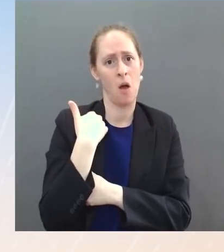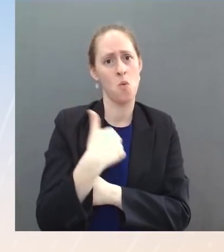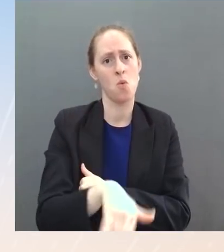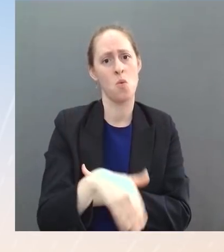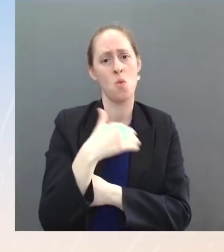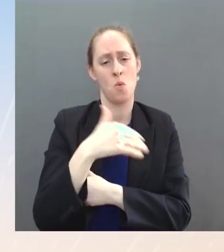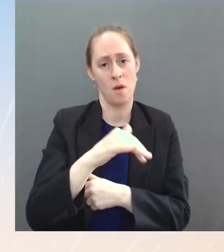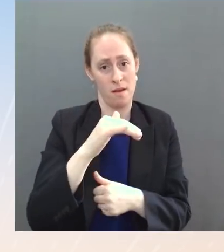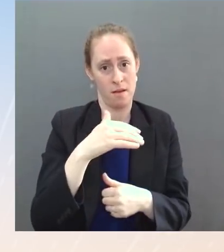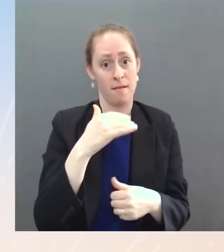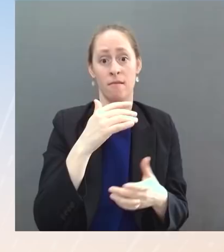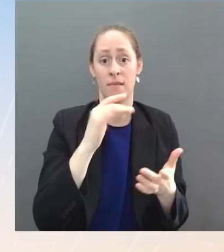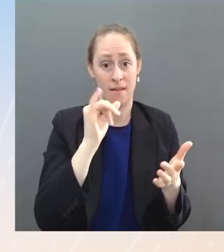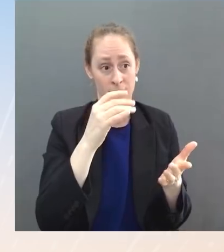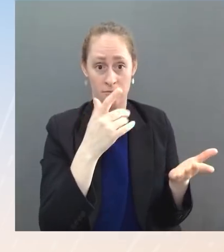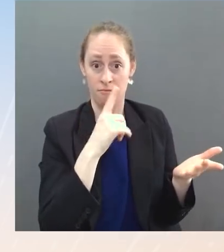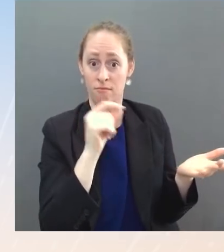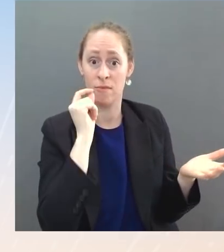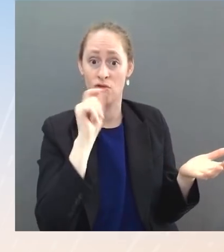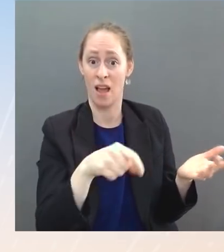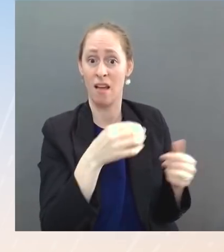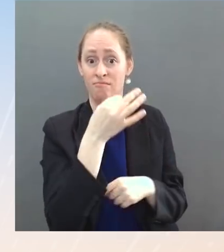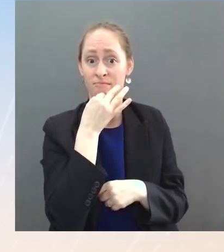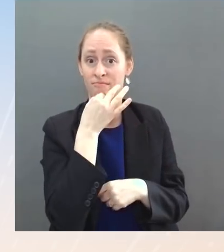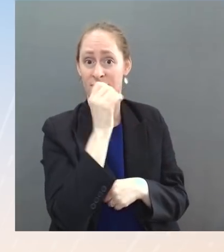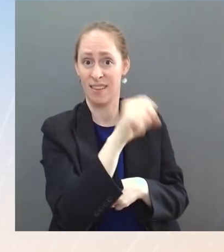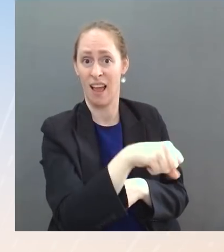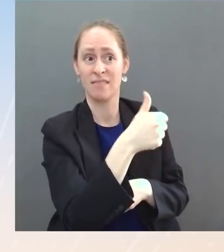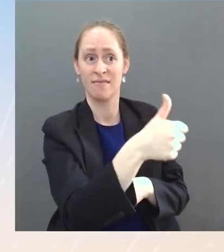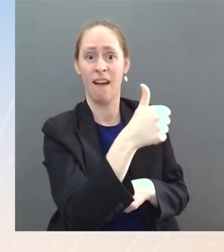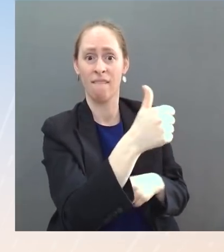with U.S.-produced air defense systems and anti-tank systems,